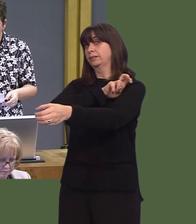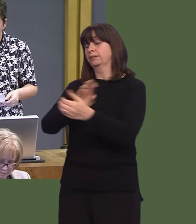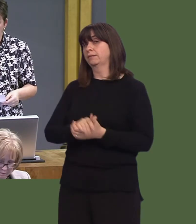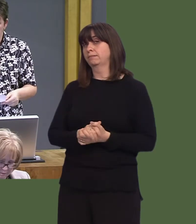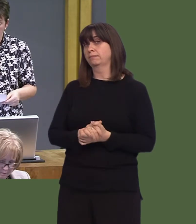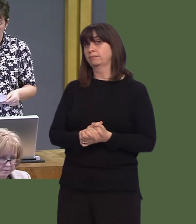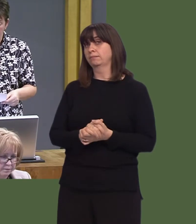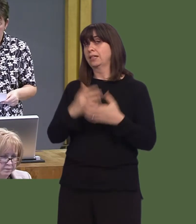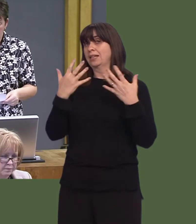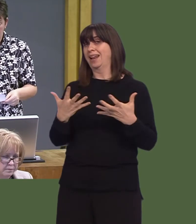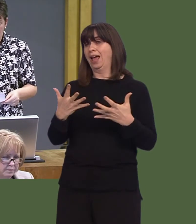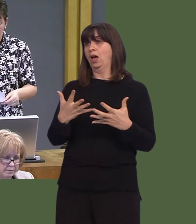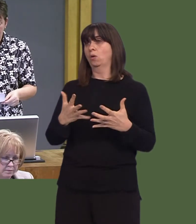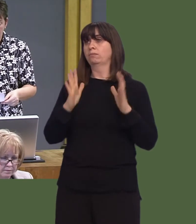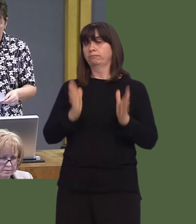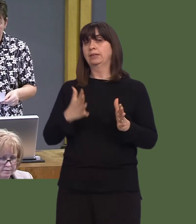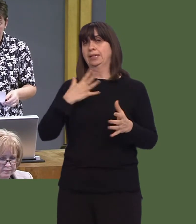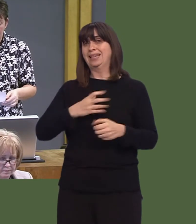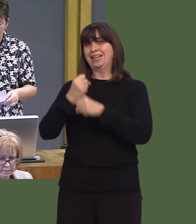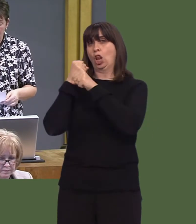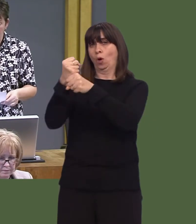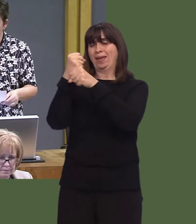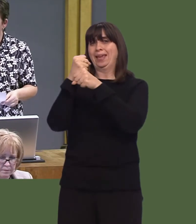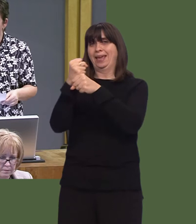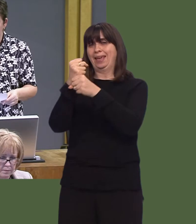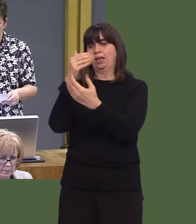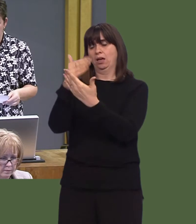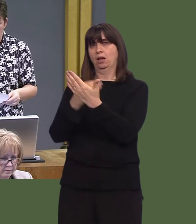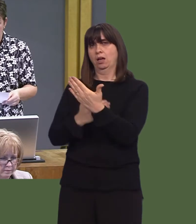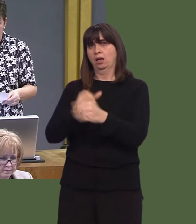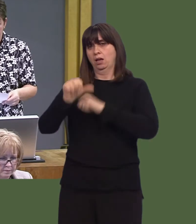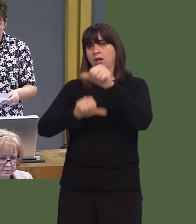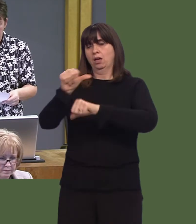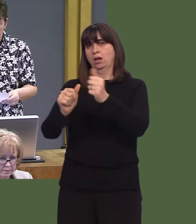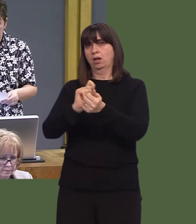lobbying reform to ensure that our democracy is as open and transparent as possible.